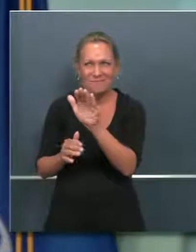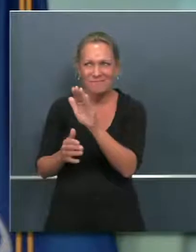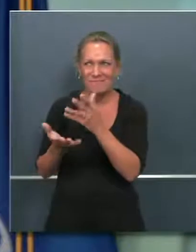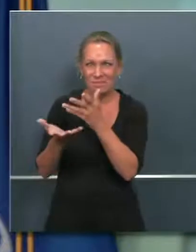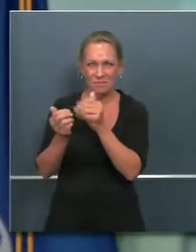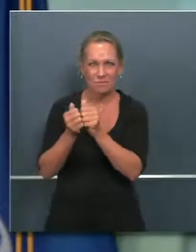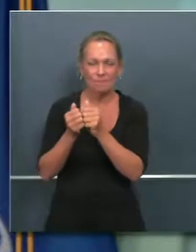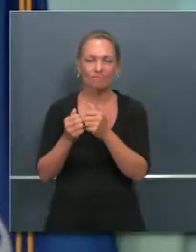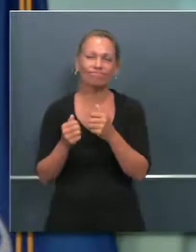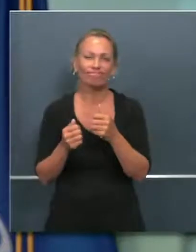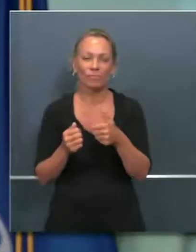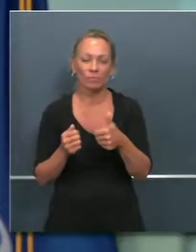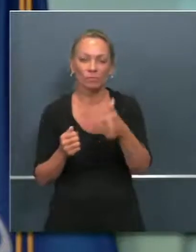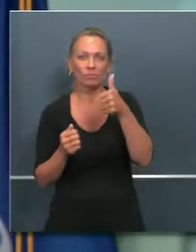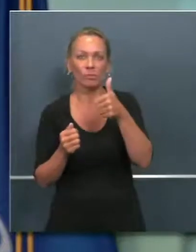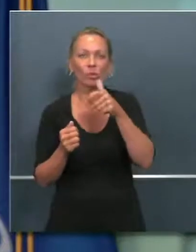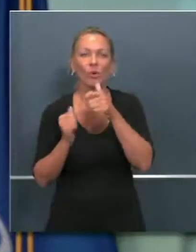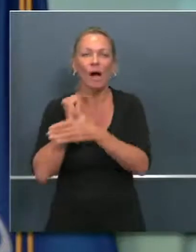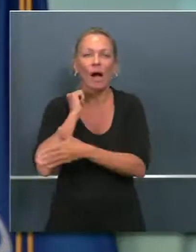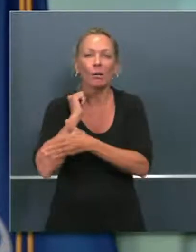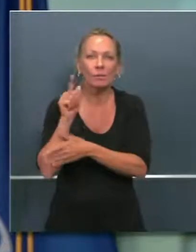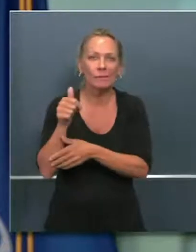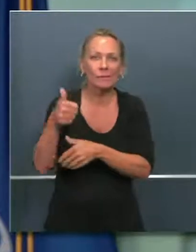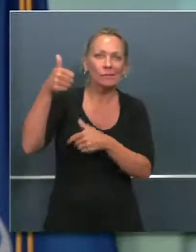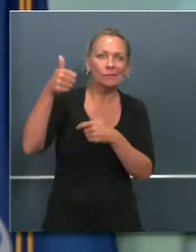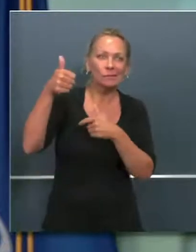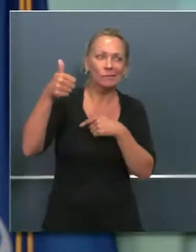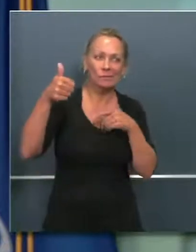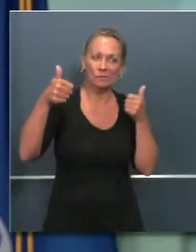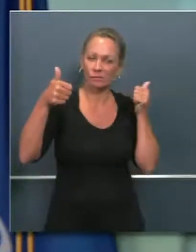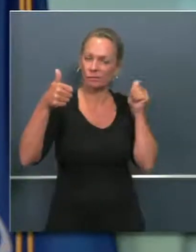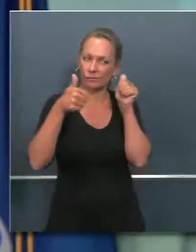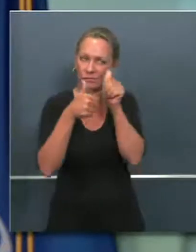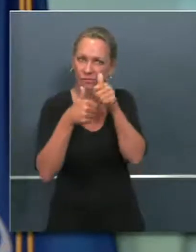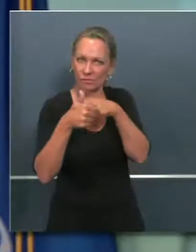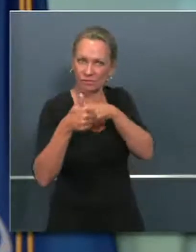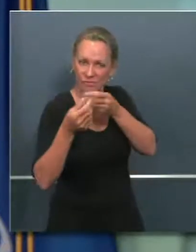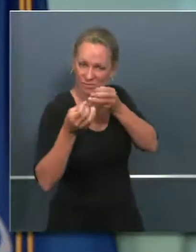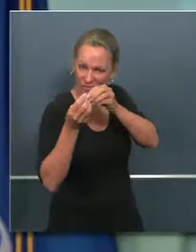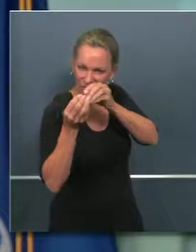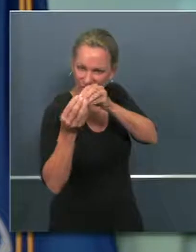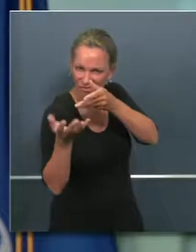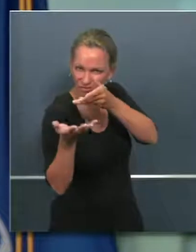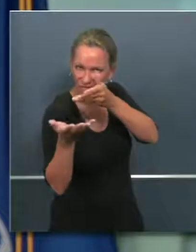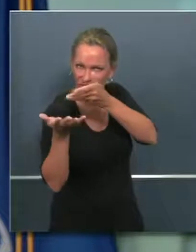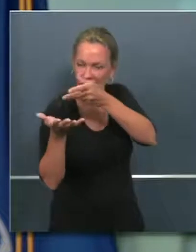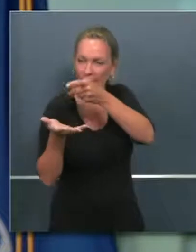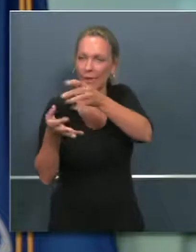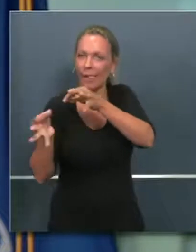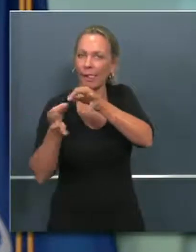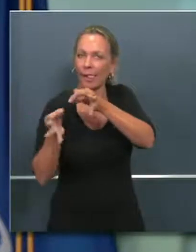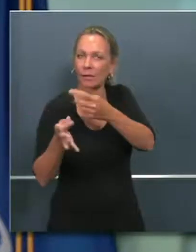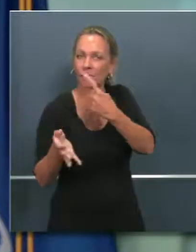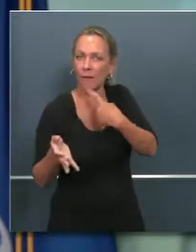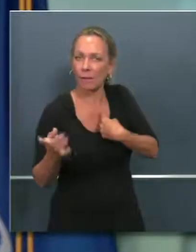data so just to clarify again that bars we're primarily alcohol is consumed you may be able